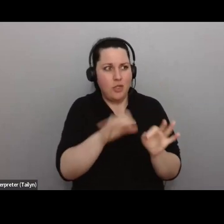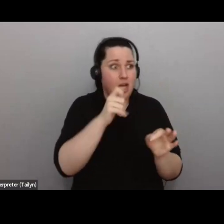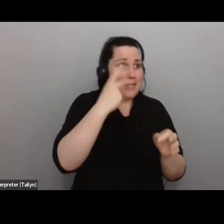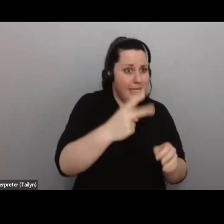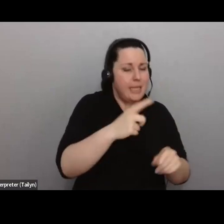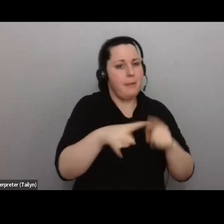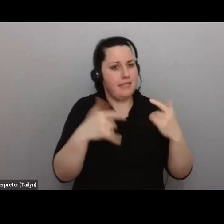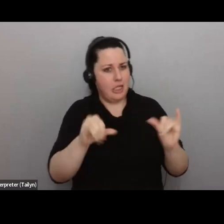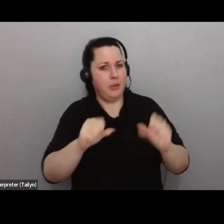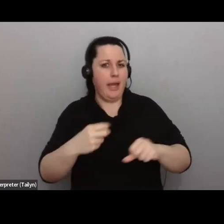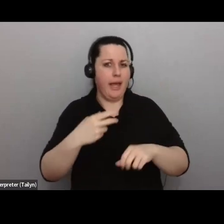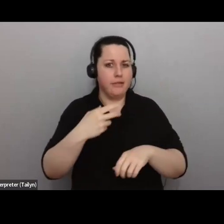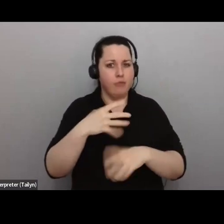Colleen: I'm wondering...